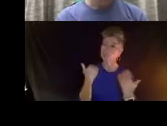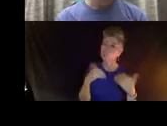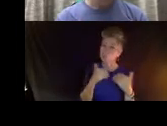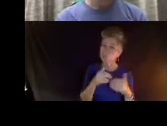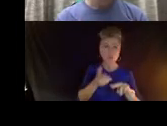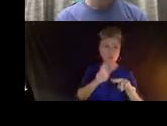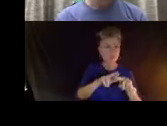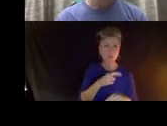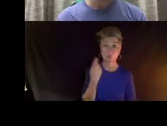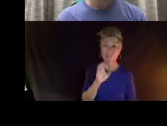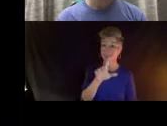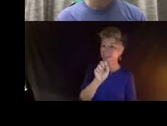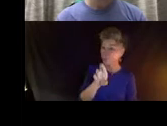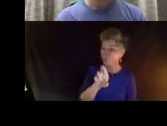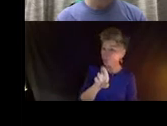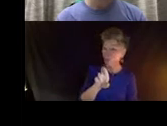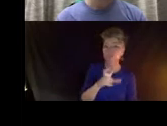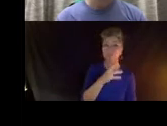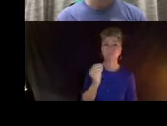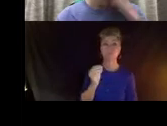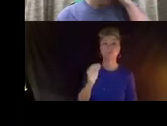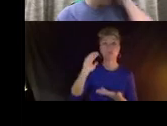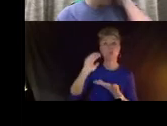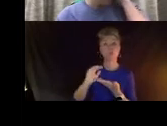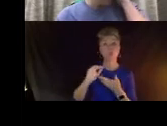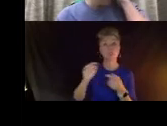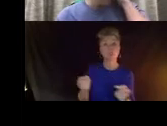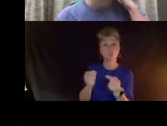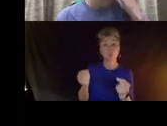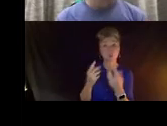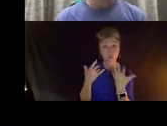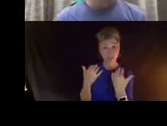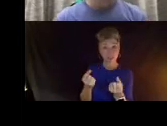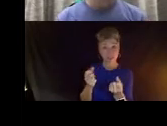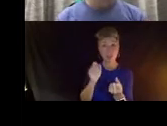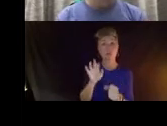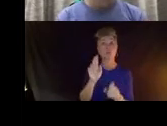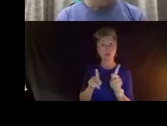it also reduces wound healing. So anyone who's looking at gender affirming surgeries,